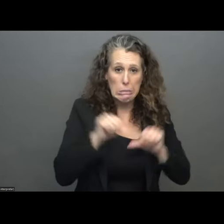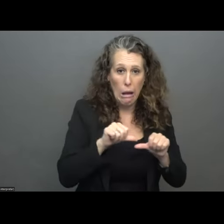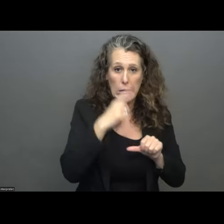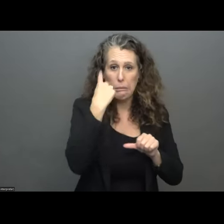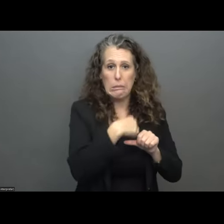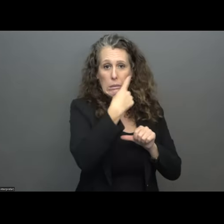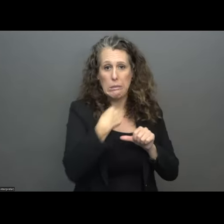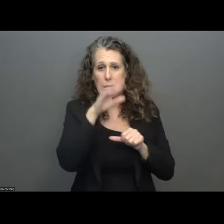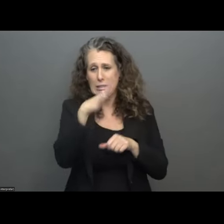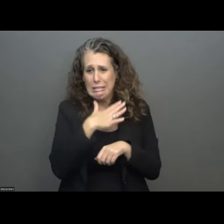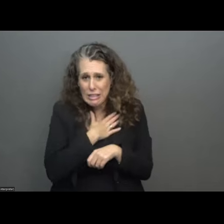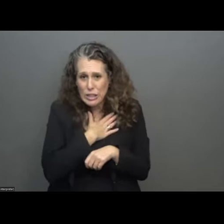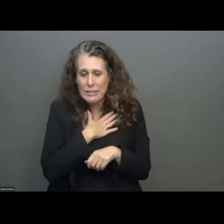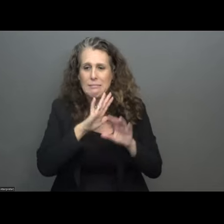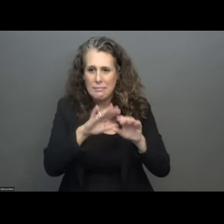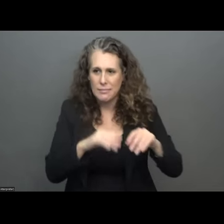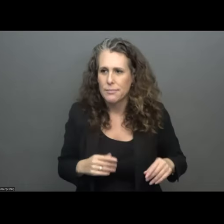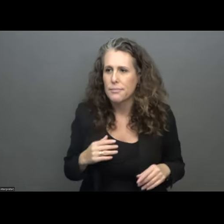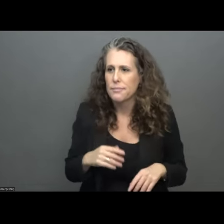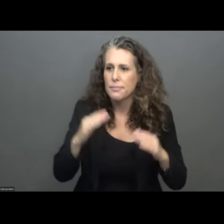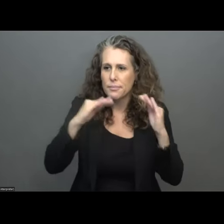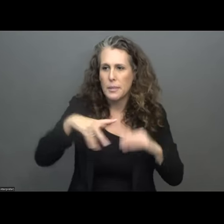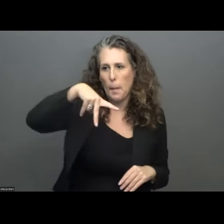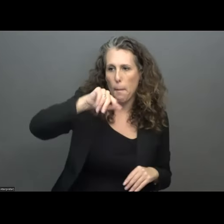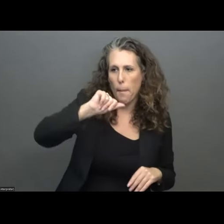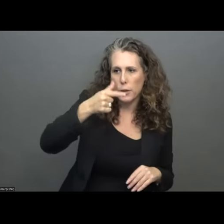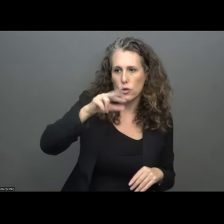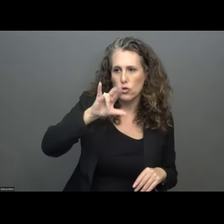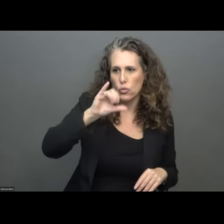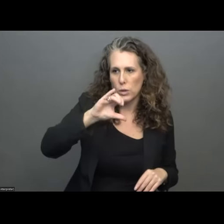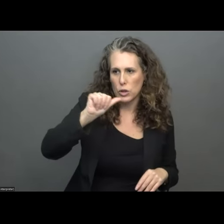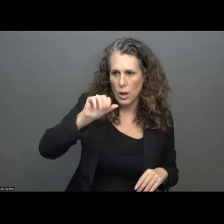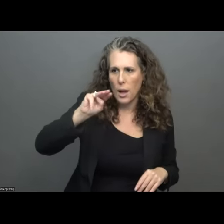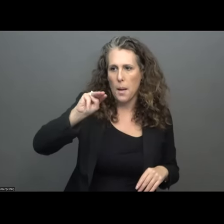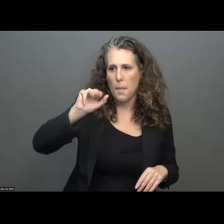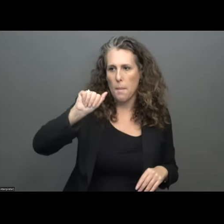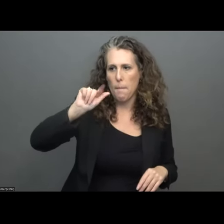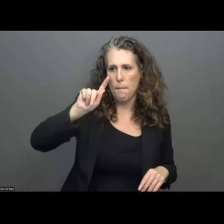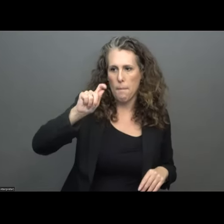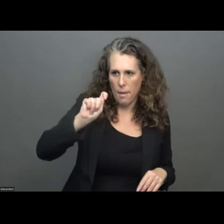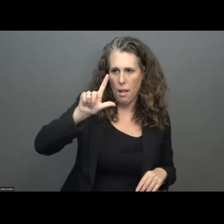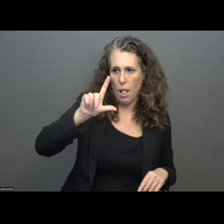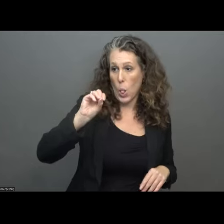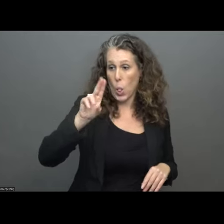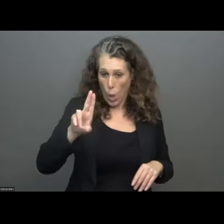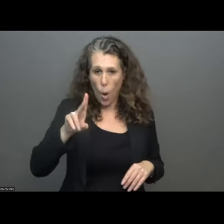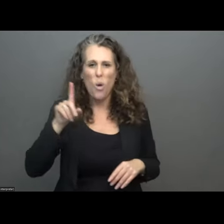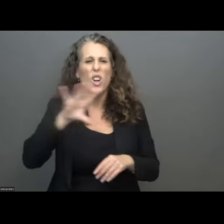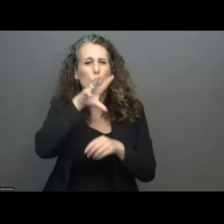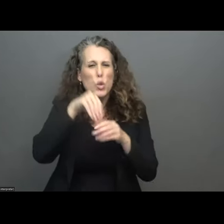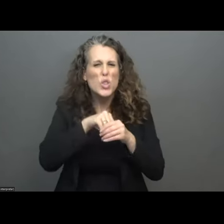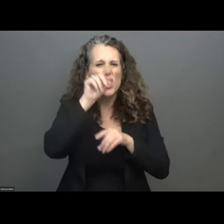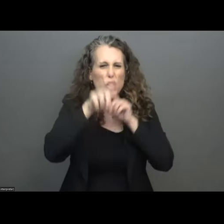14:05:19 We also have Miss Patricia Macklowe inclusion and diversity associate manager